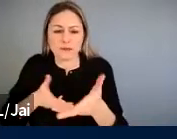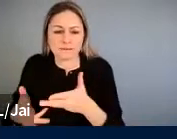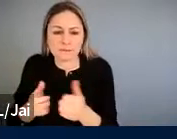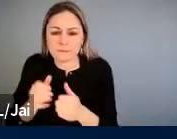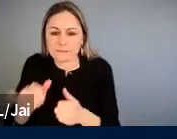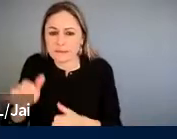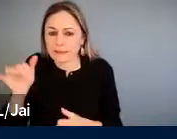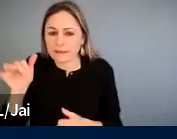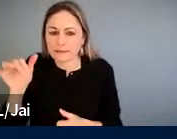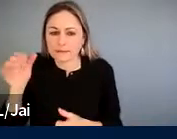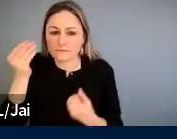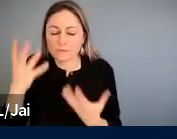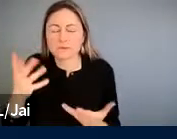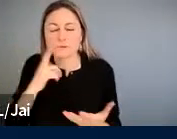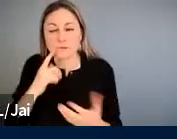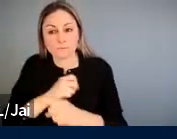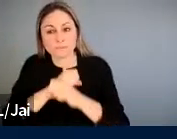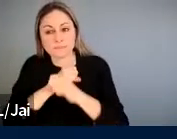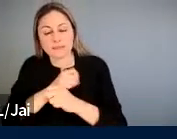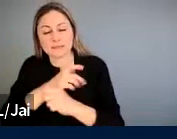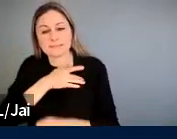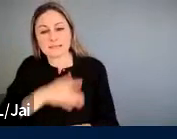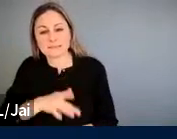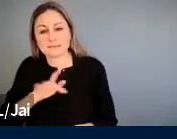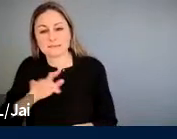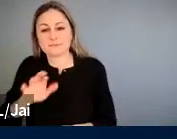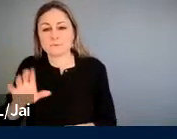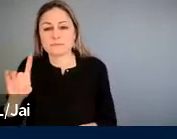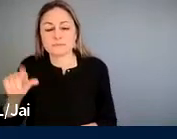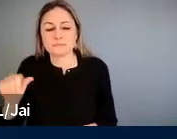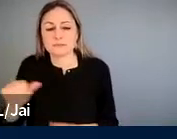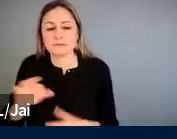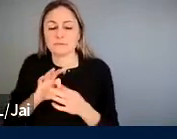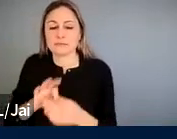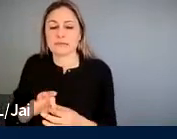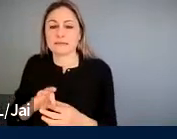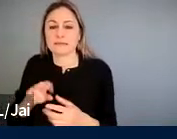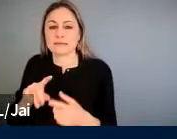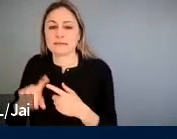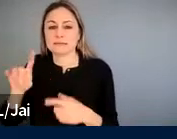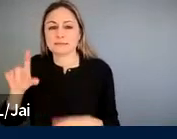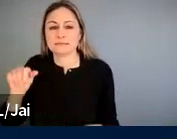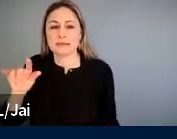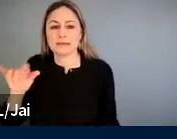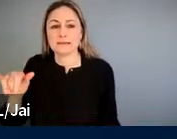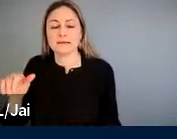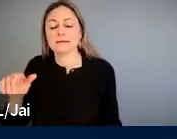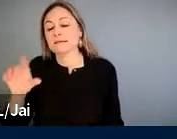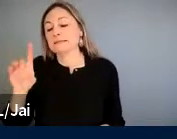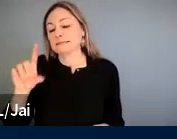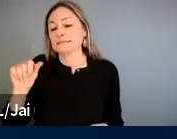protect sensitive and/or disability related data. So really making sure that there is a commitment